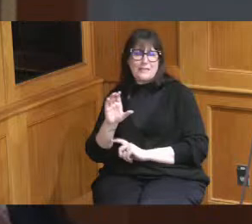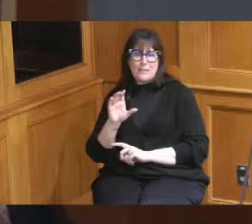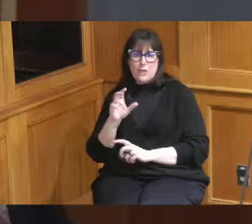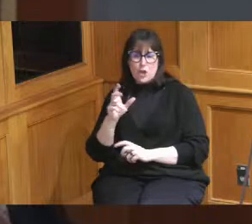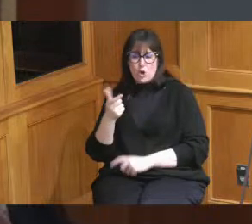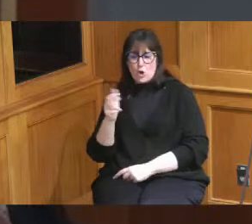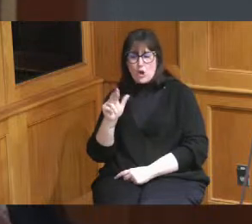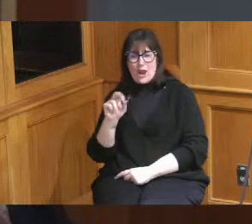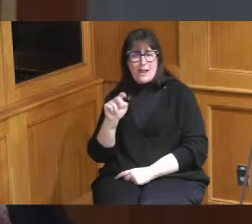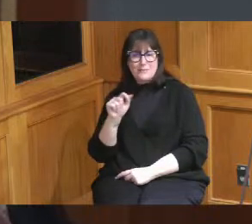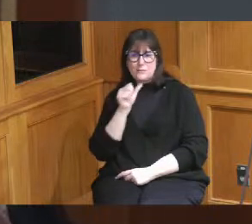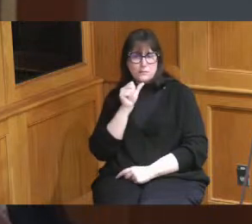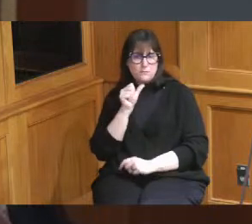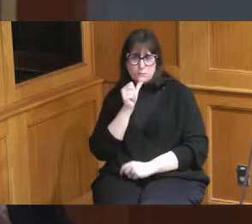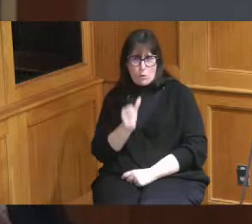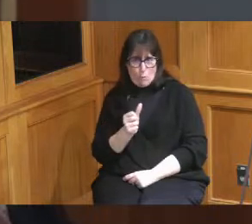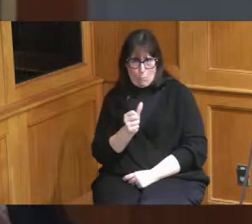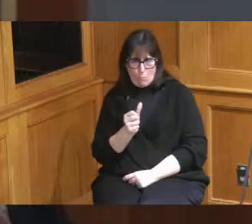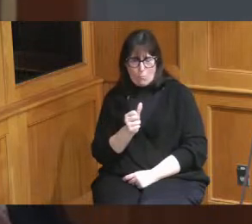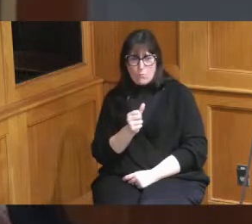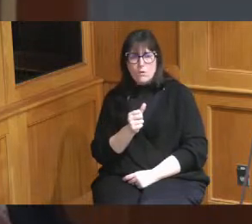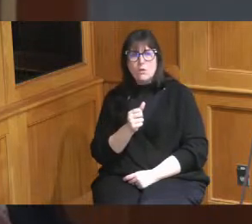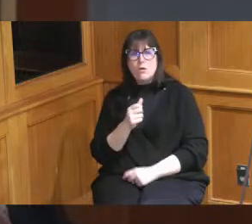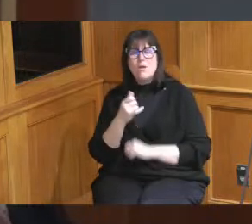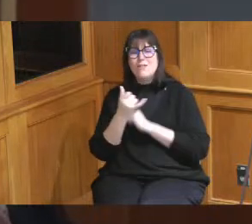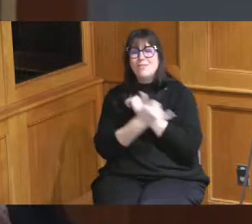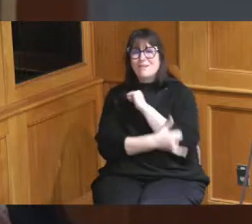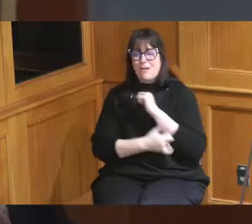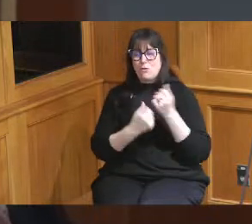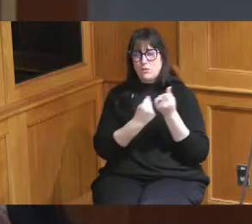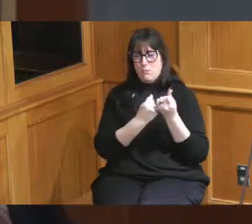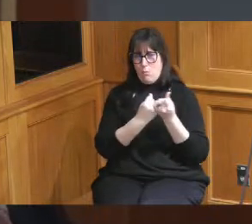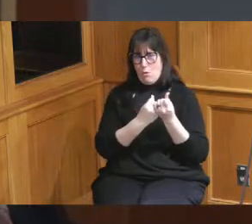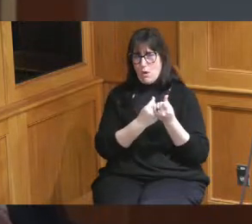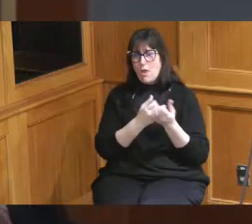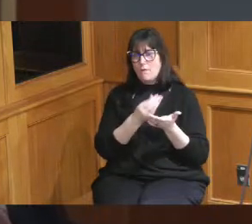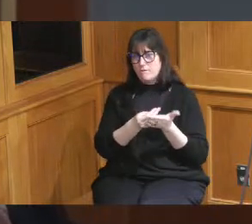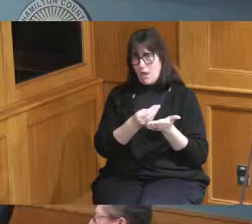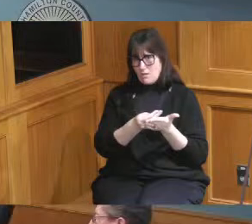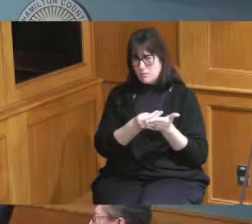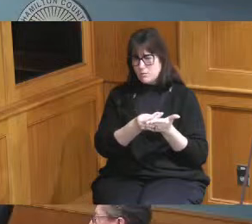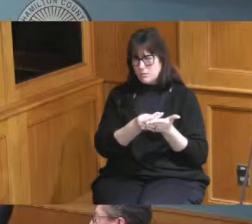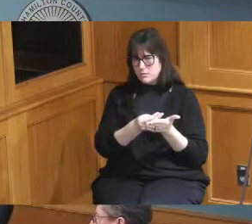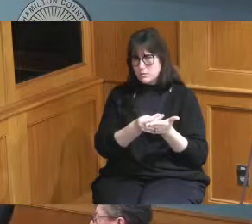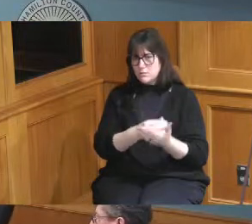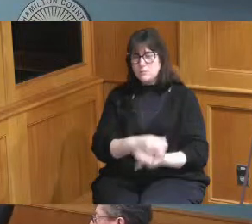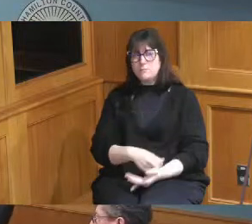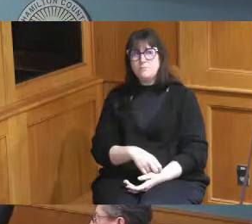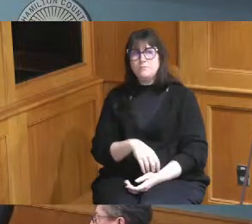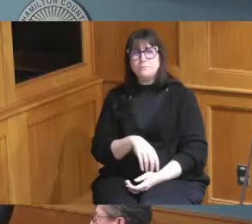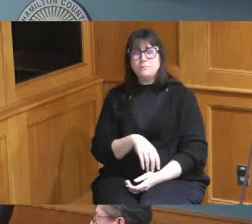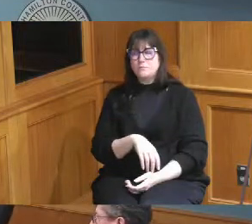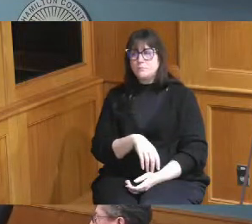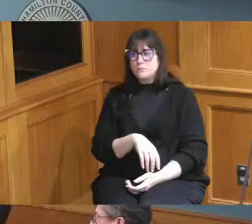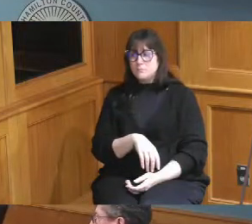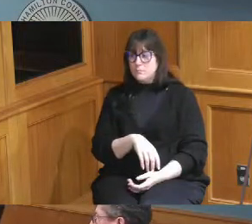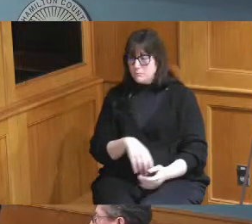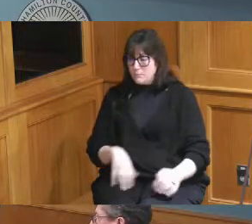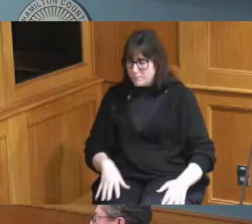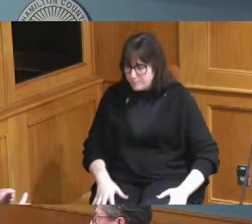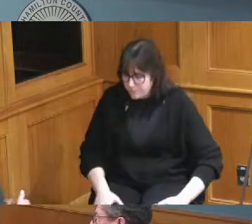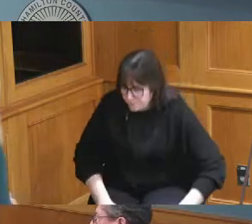either was County supported funds okay so we have no and that's on the the construction side of it